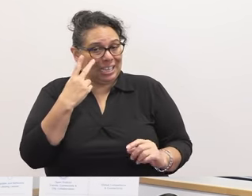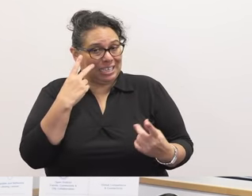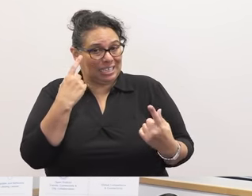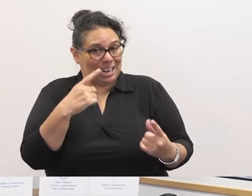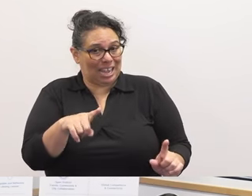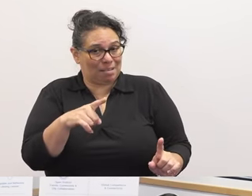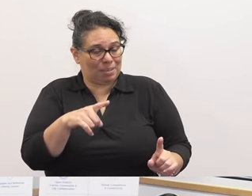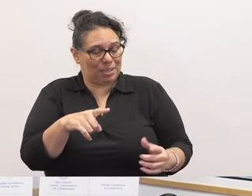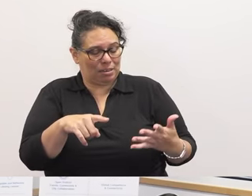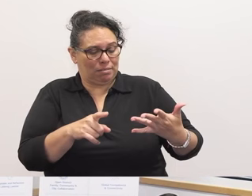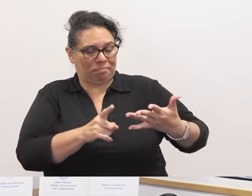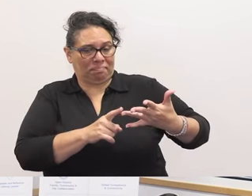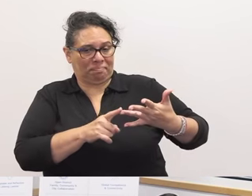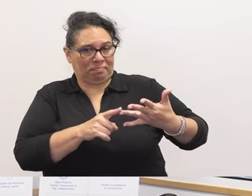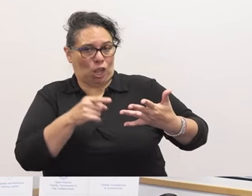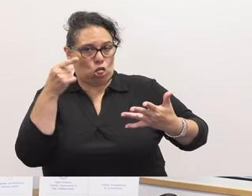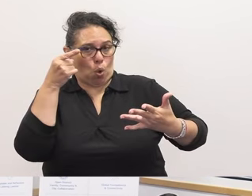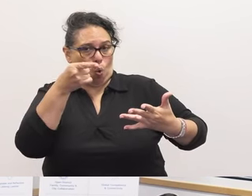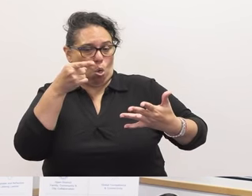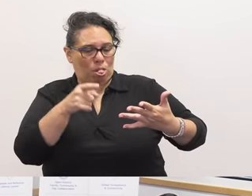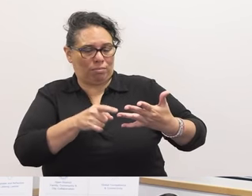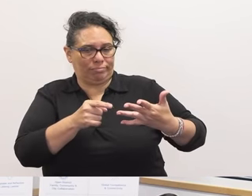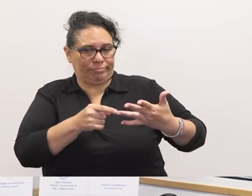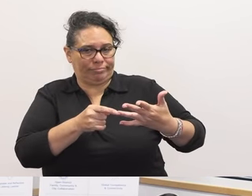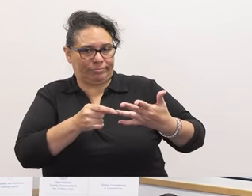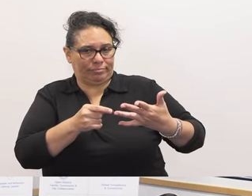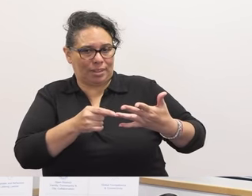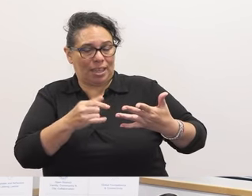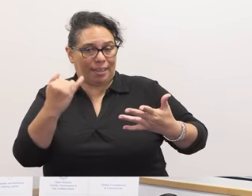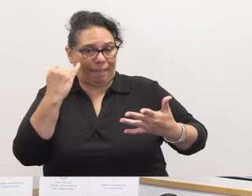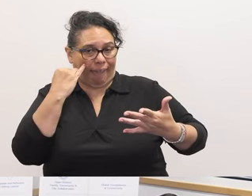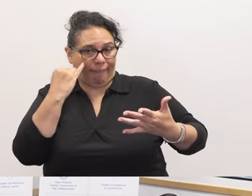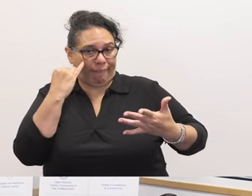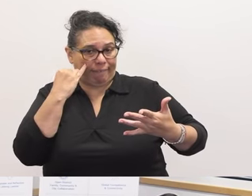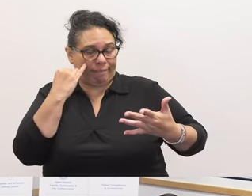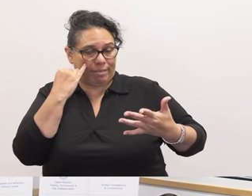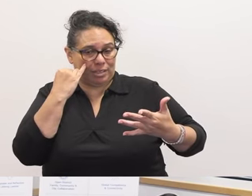because if we increase the percentage of ninth graders